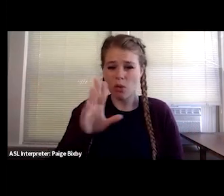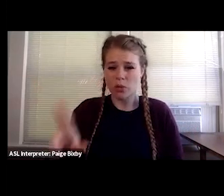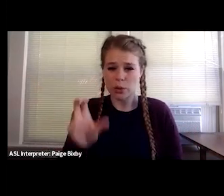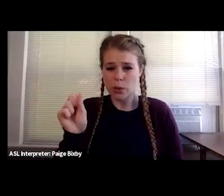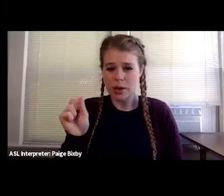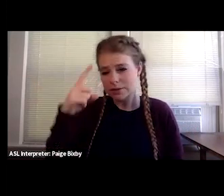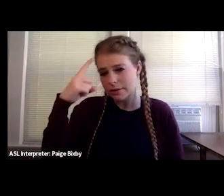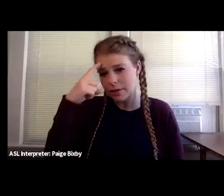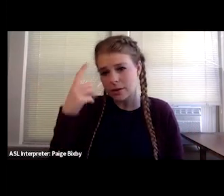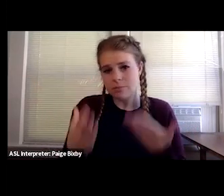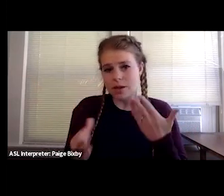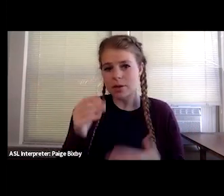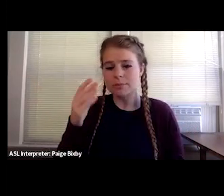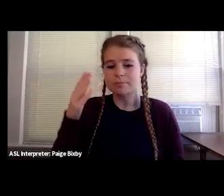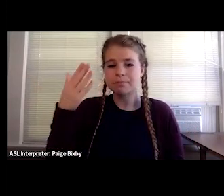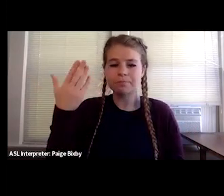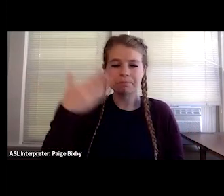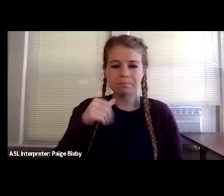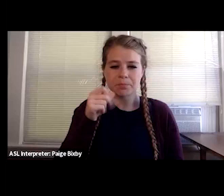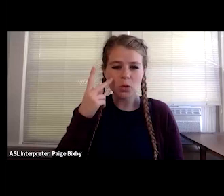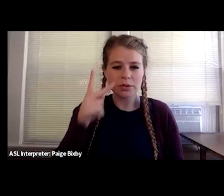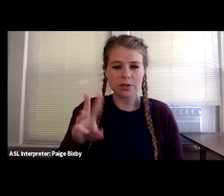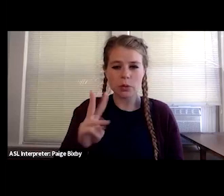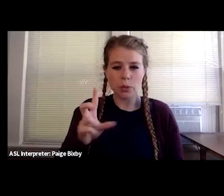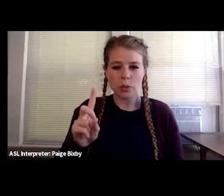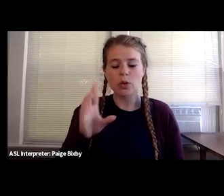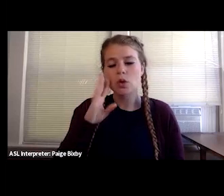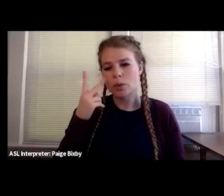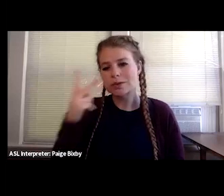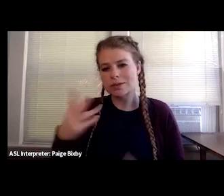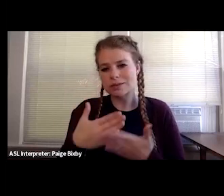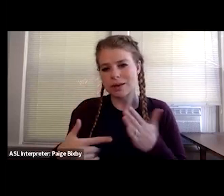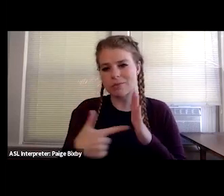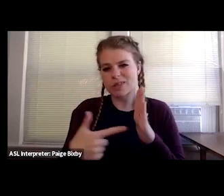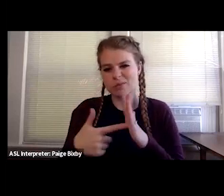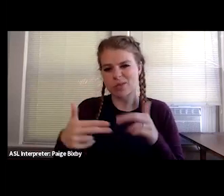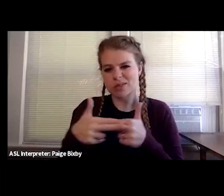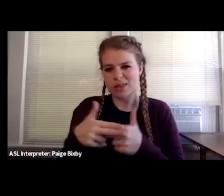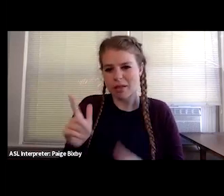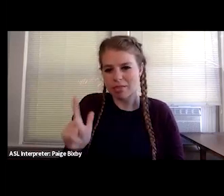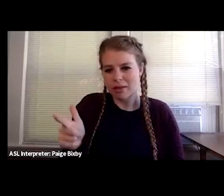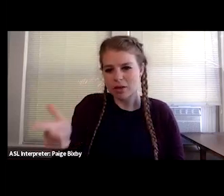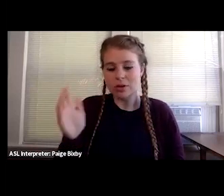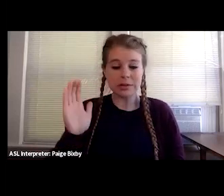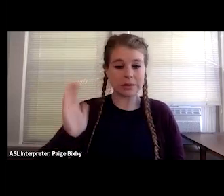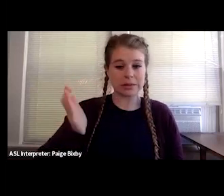if you are maybe not seeing the wounds that you'll see in the slides later, I mean, it seems like it's probably still gonna be coming your way.